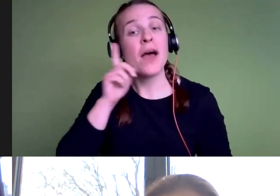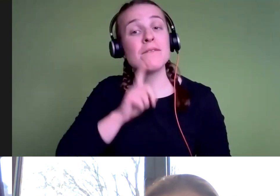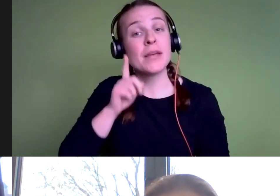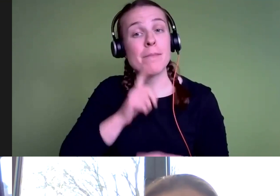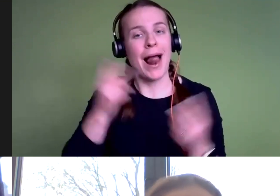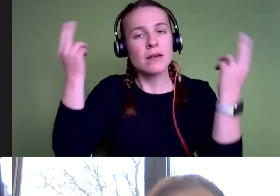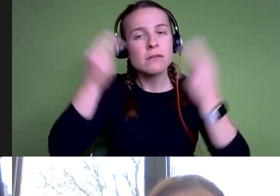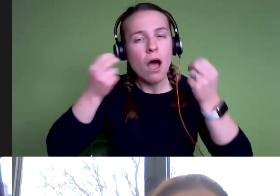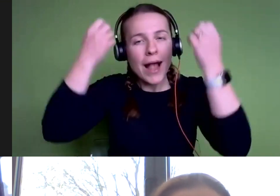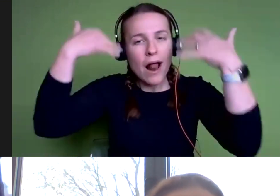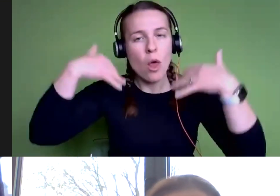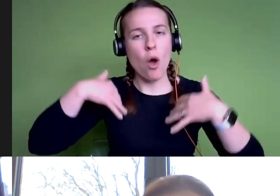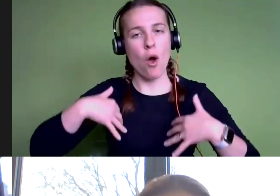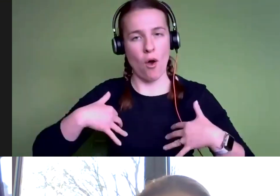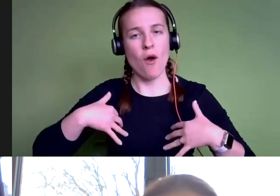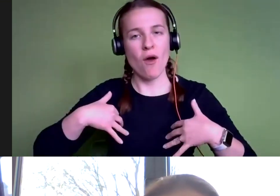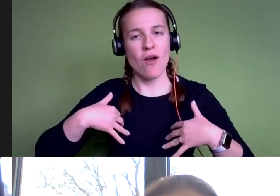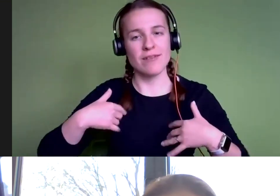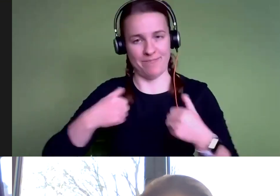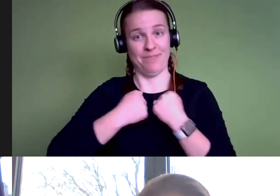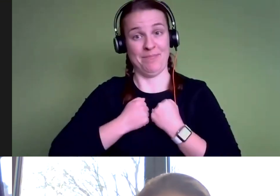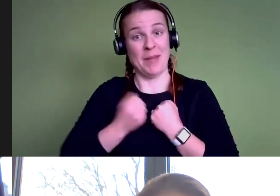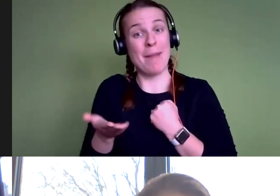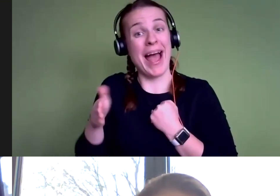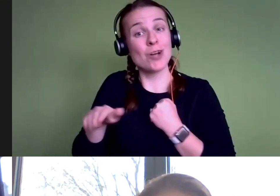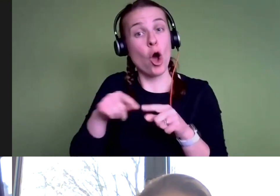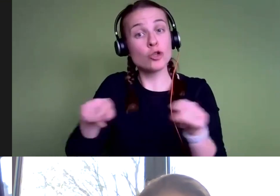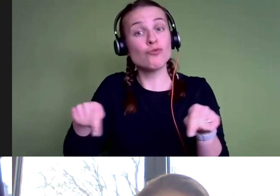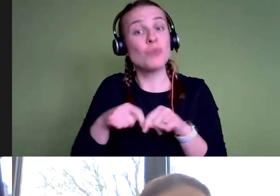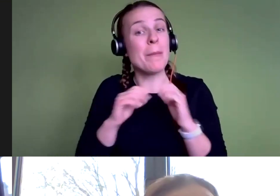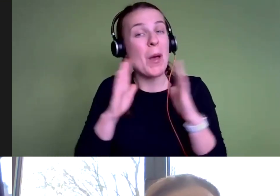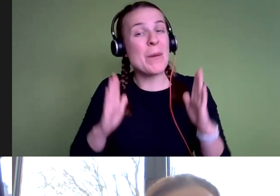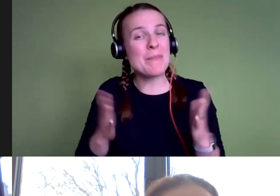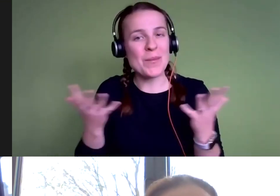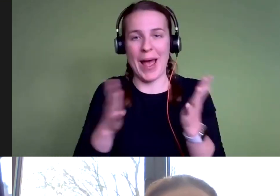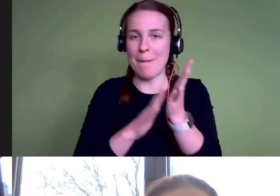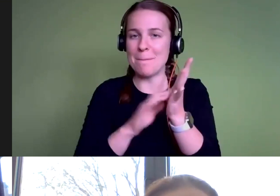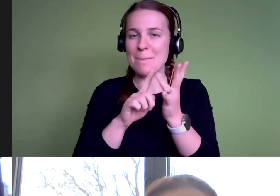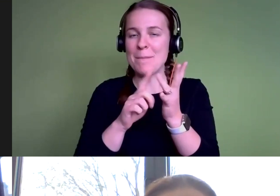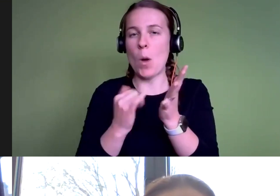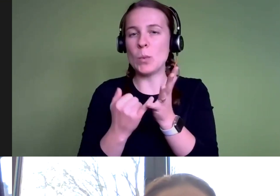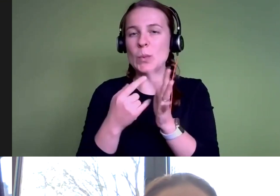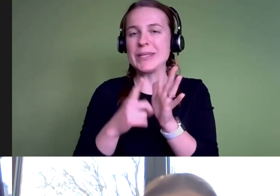two voices for this next bit. ALEX BAILEY: So my auto description is that I would like to say